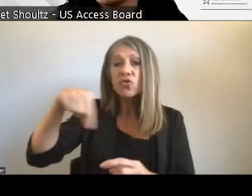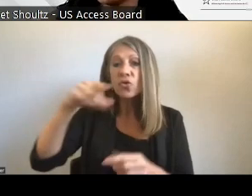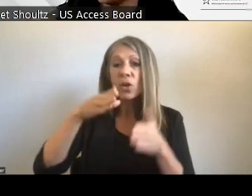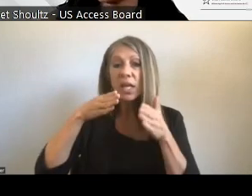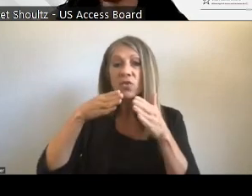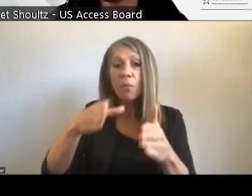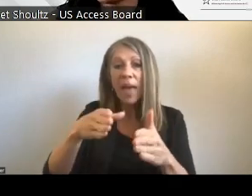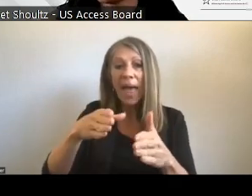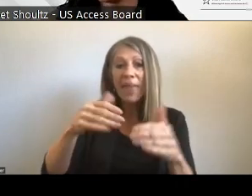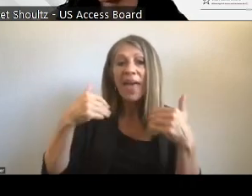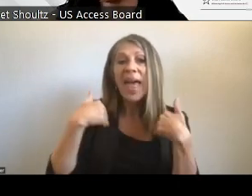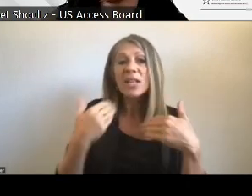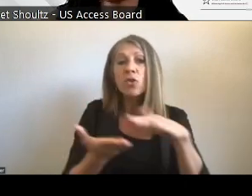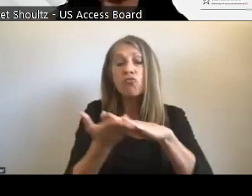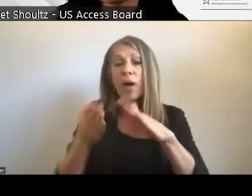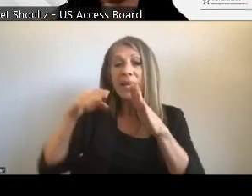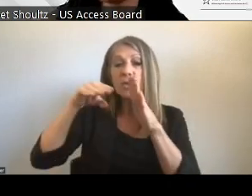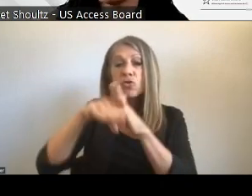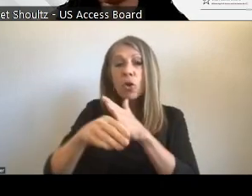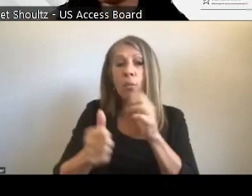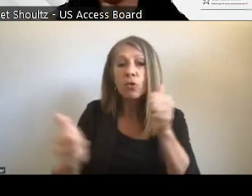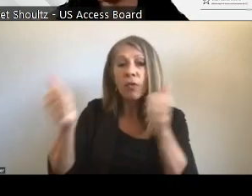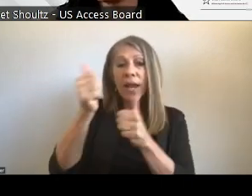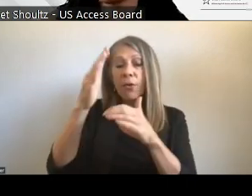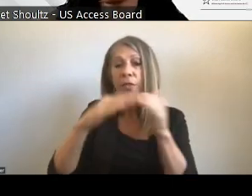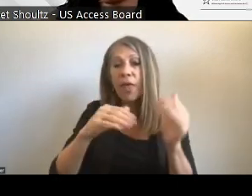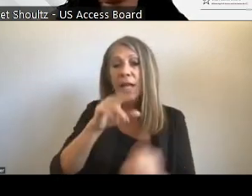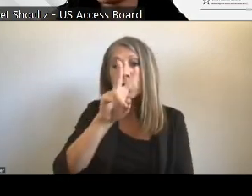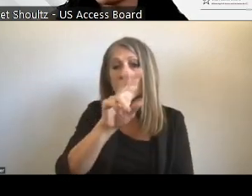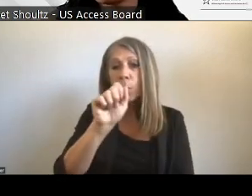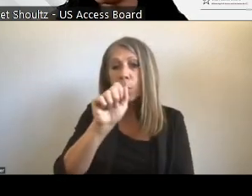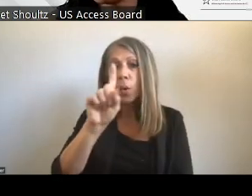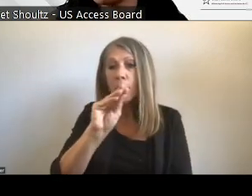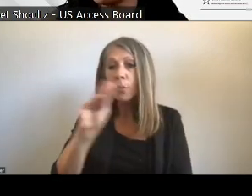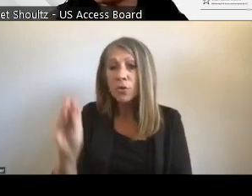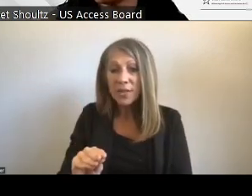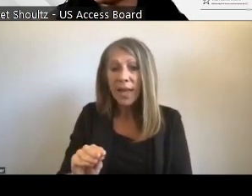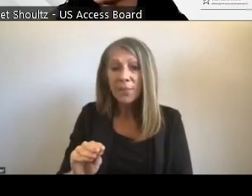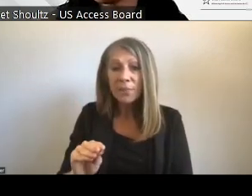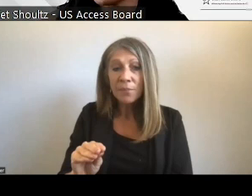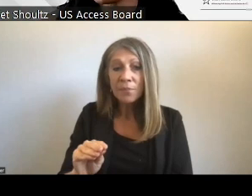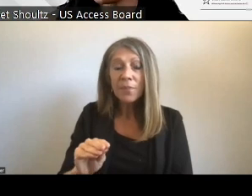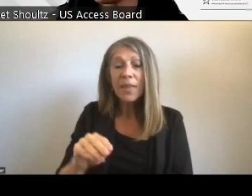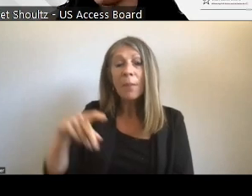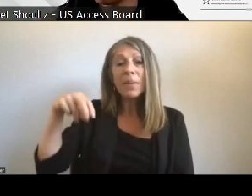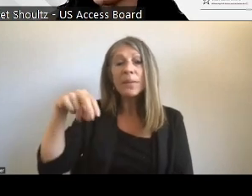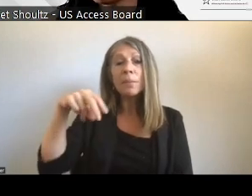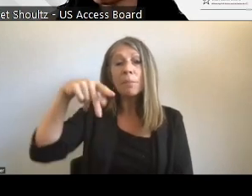has a running slope greater than 2.1 percent, a pedestrian access route must